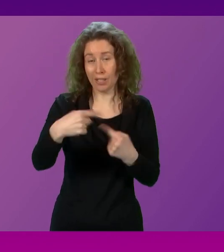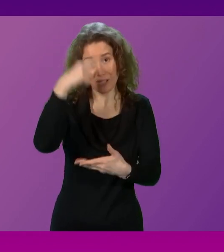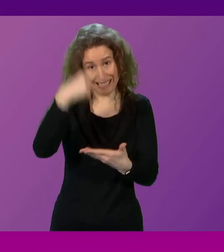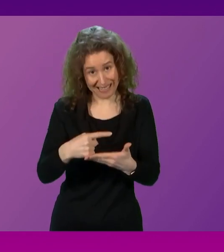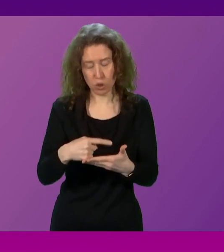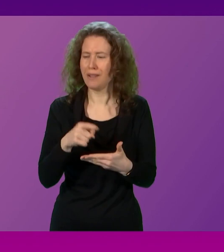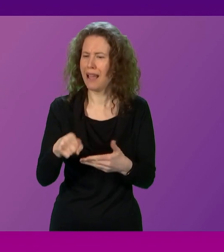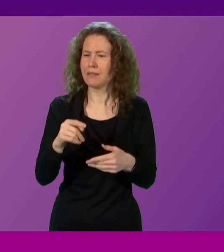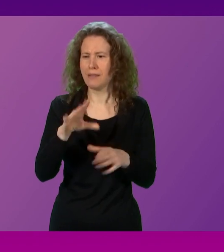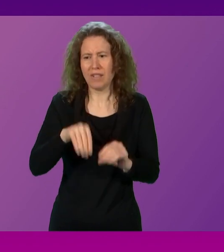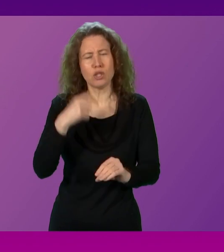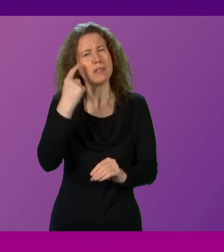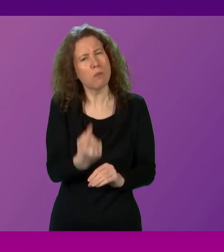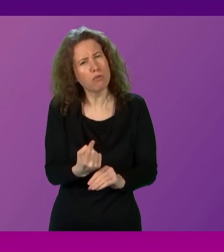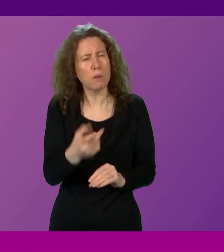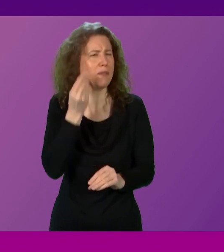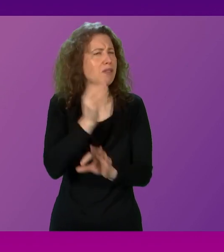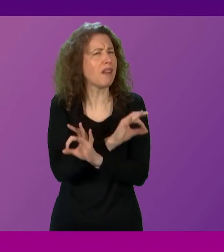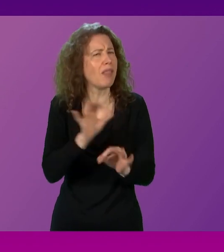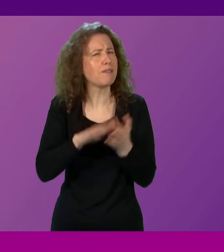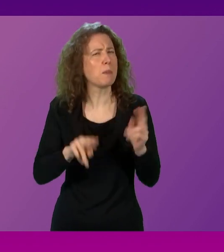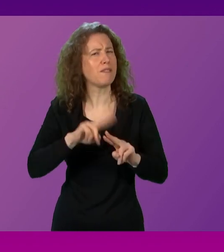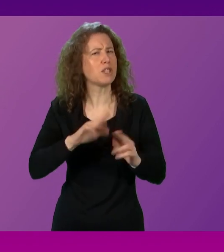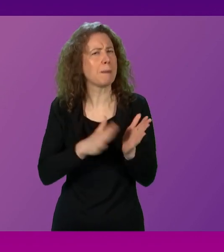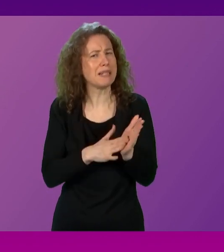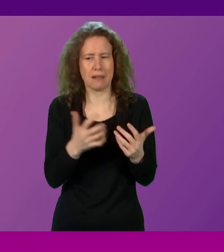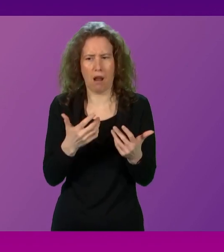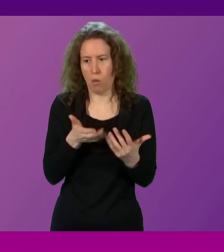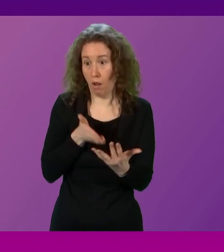and we heard nothing from the First Minister about what she is going to do about that.